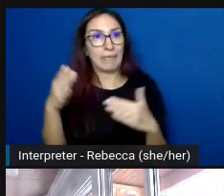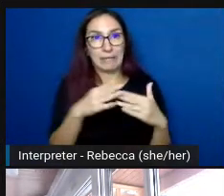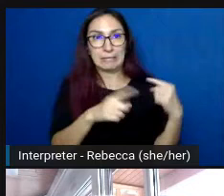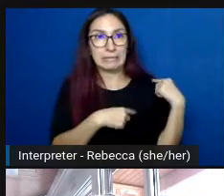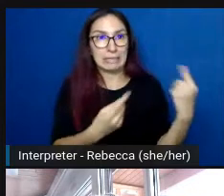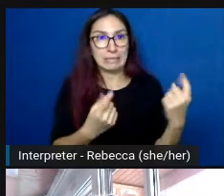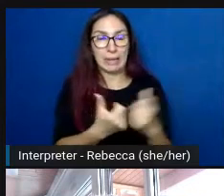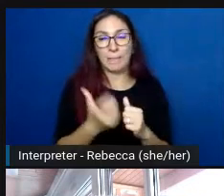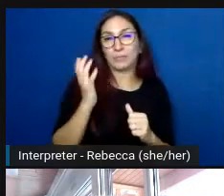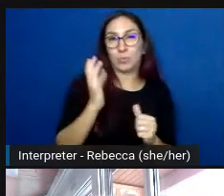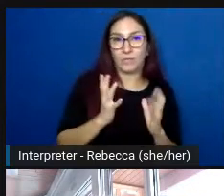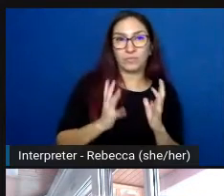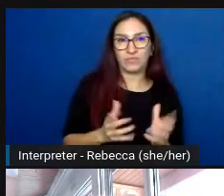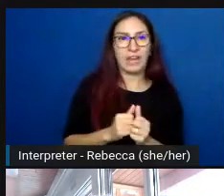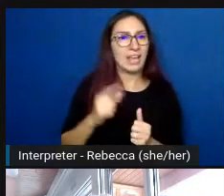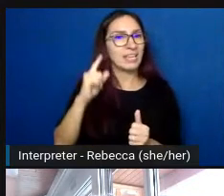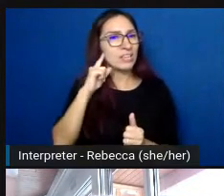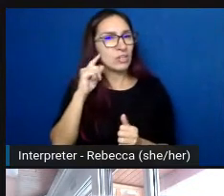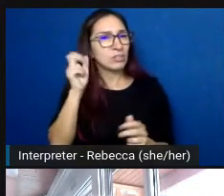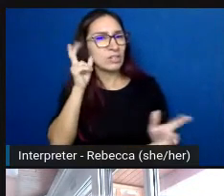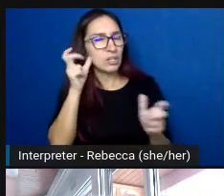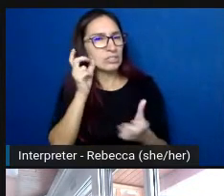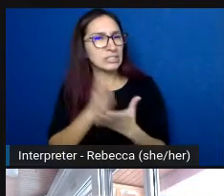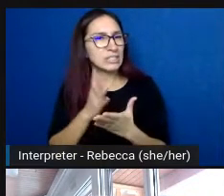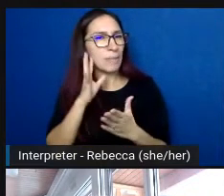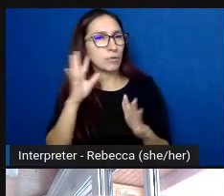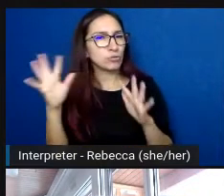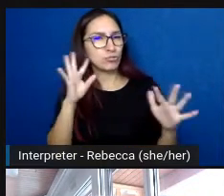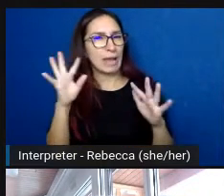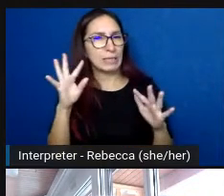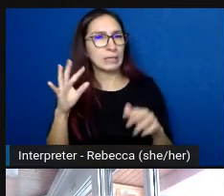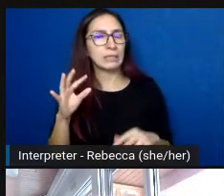I hear some crackings here. Anyway, this is what we have now.